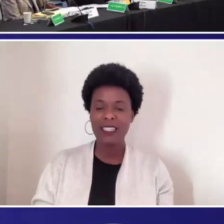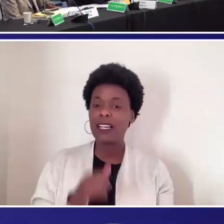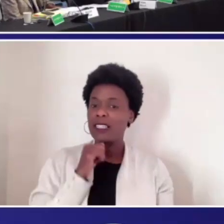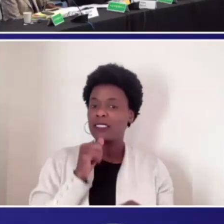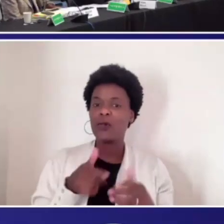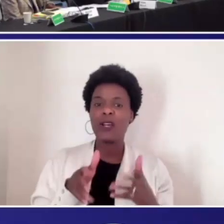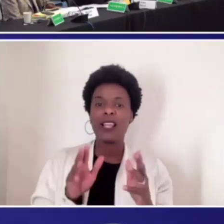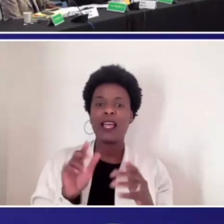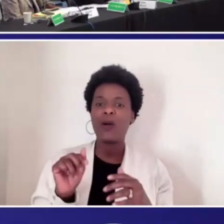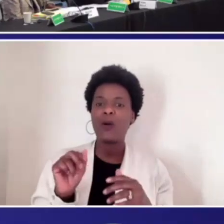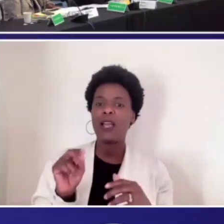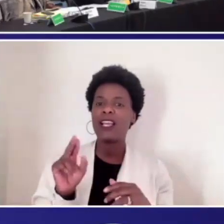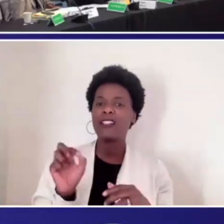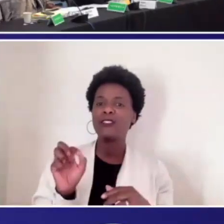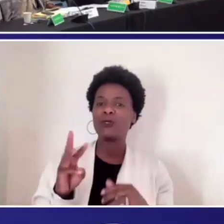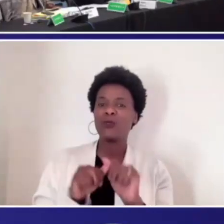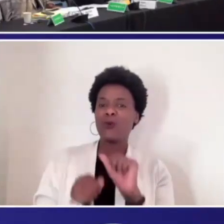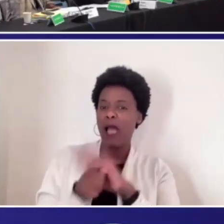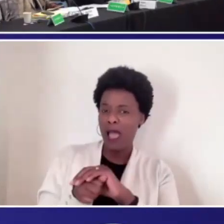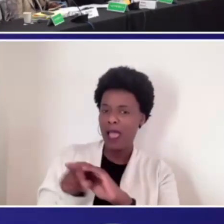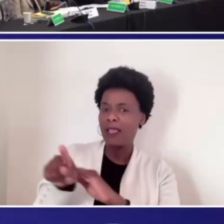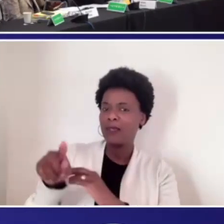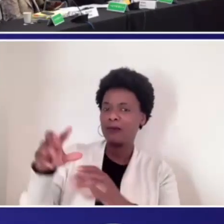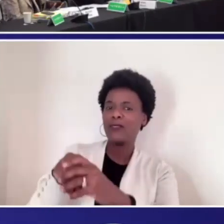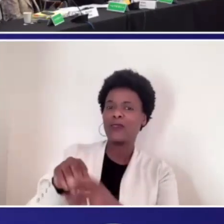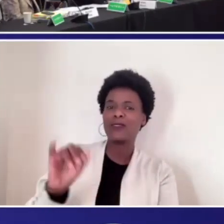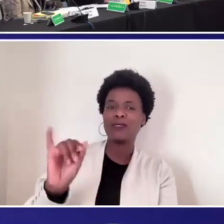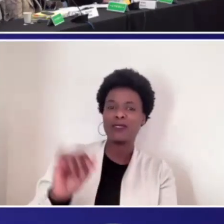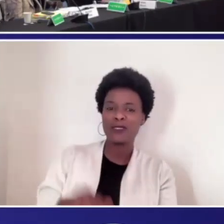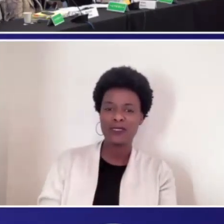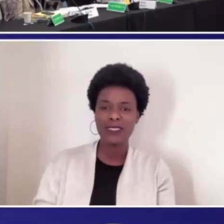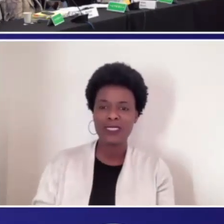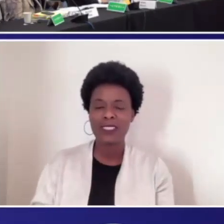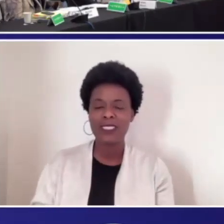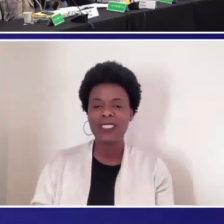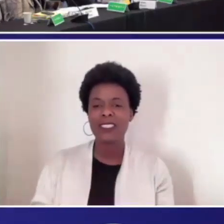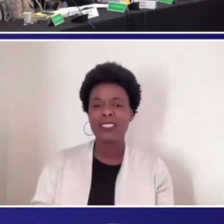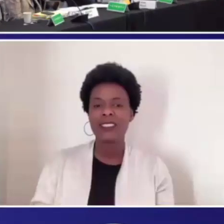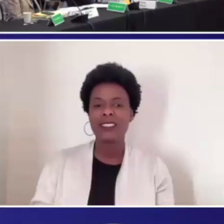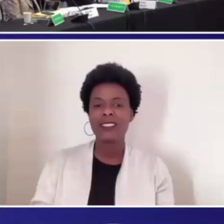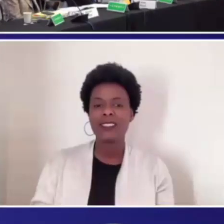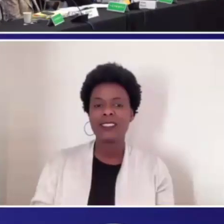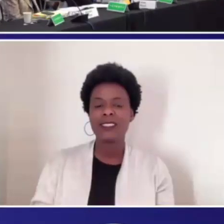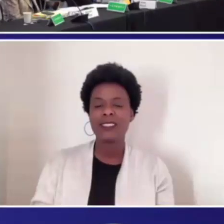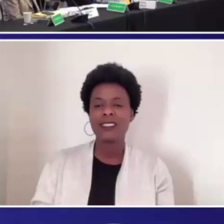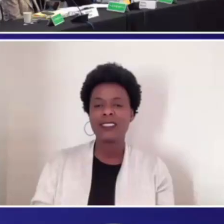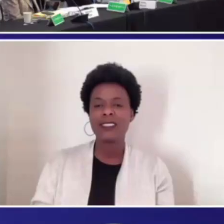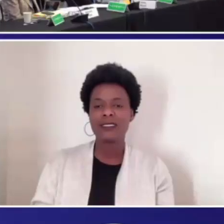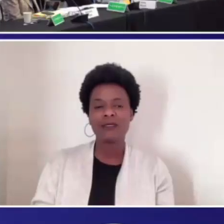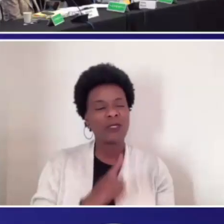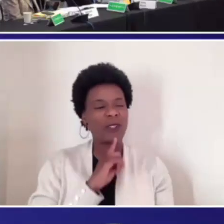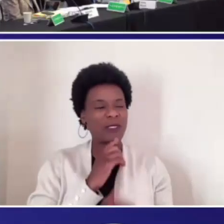because he had a lot to do with this as well. And, you know, really, I do appreciate your effort.